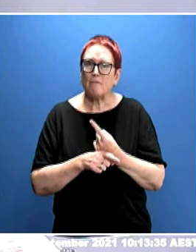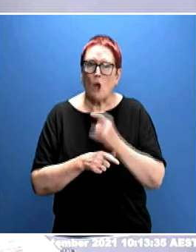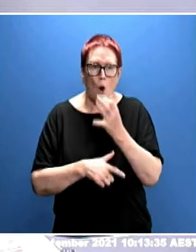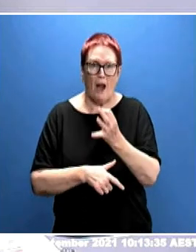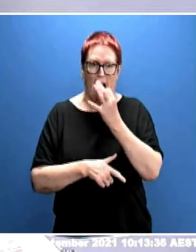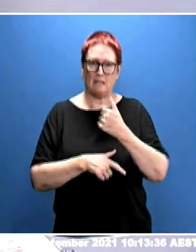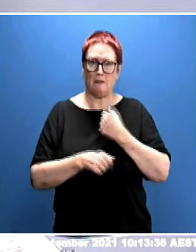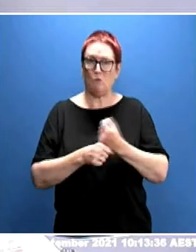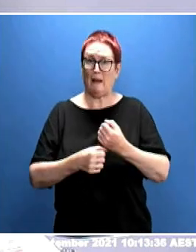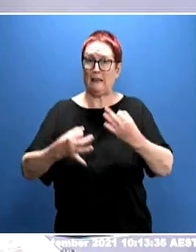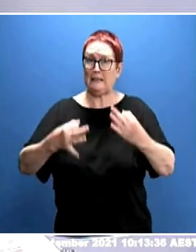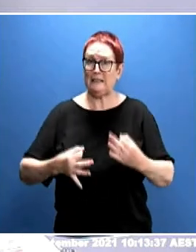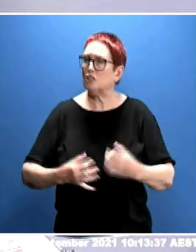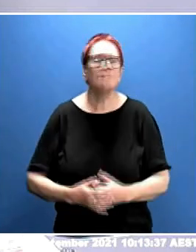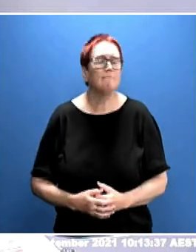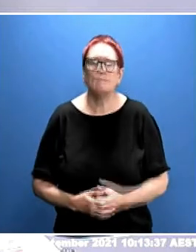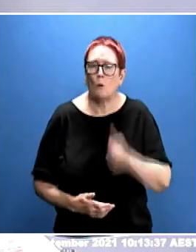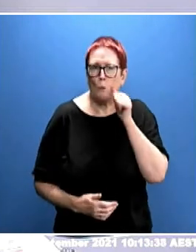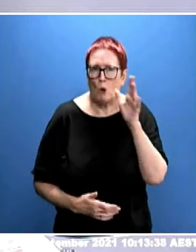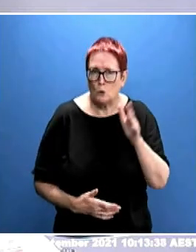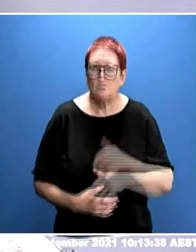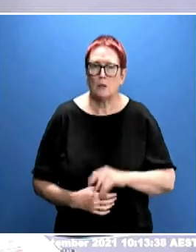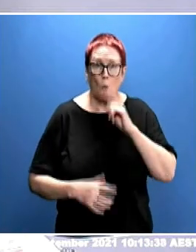we won't make any findings, and the evidence will be received on